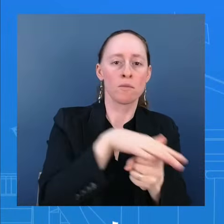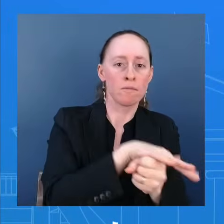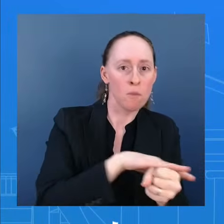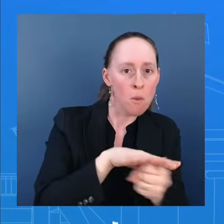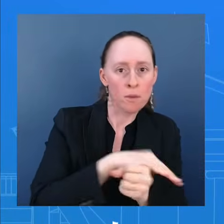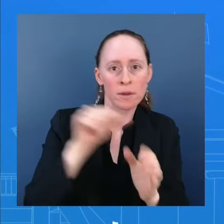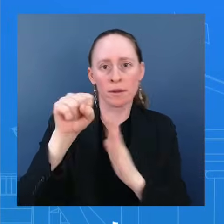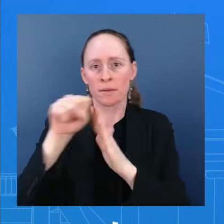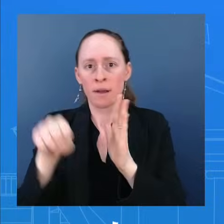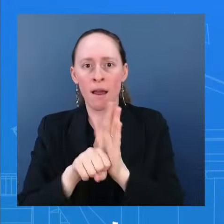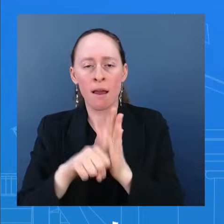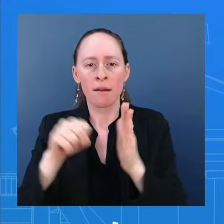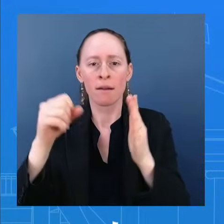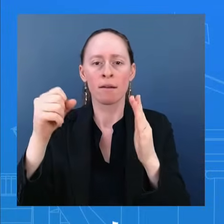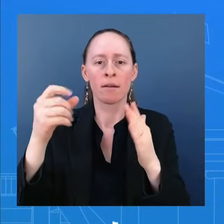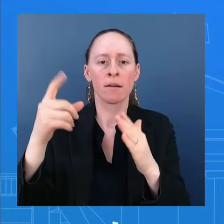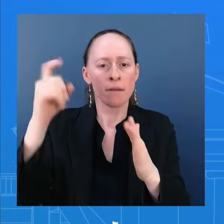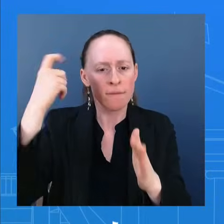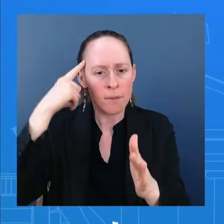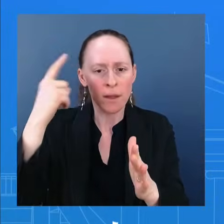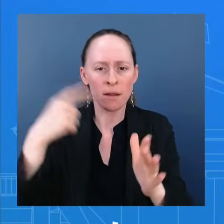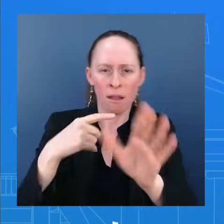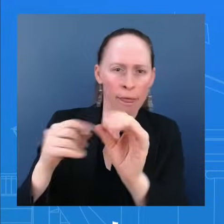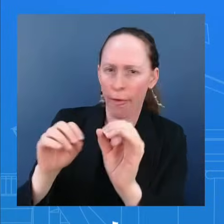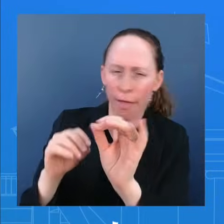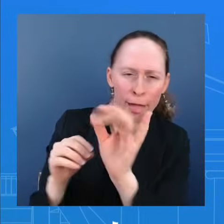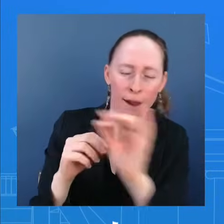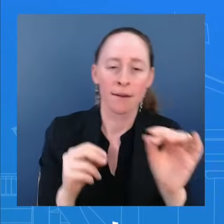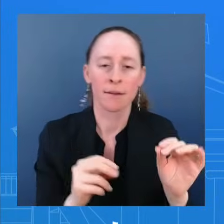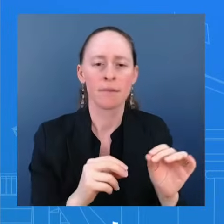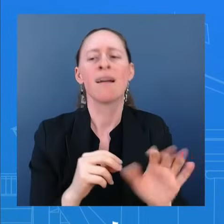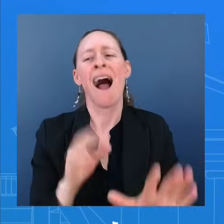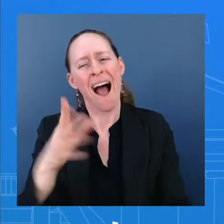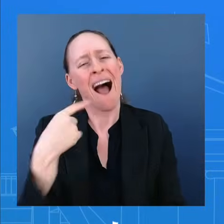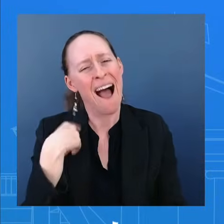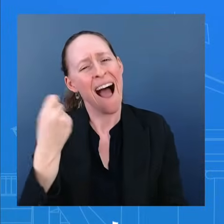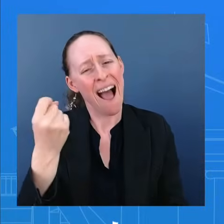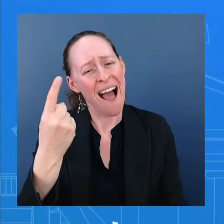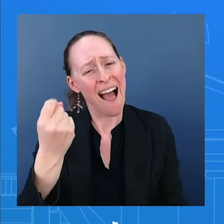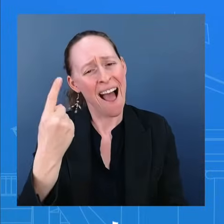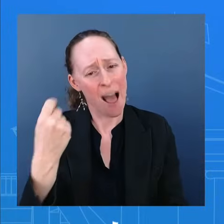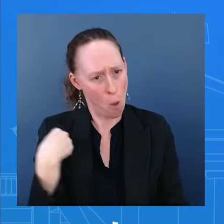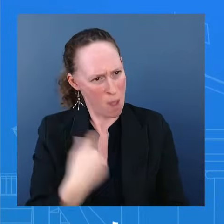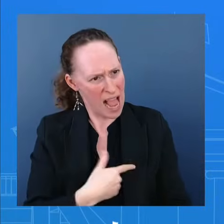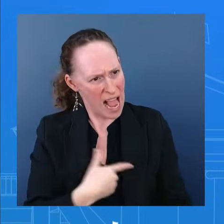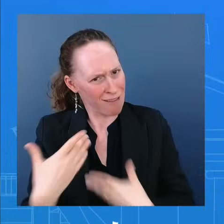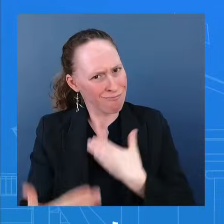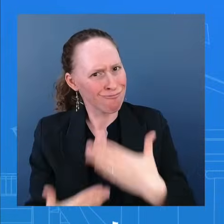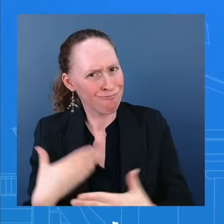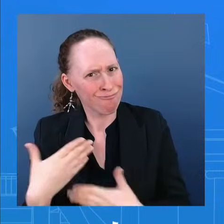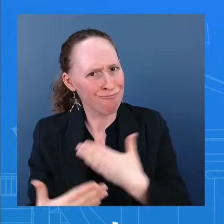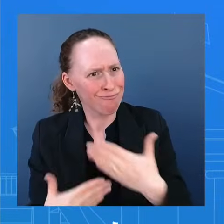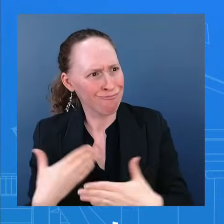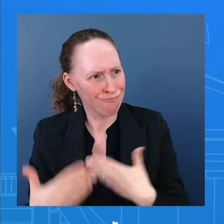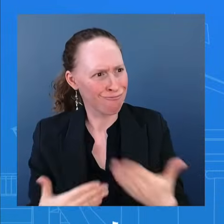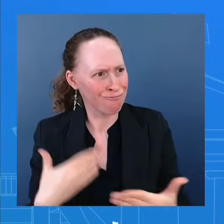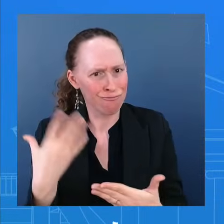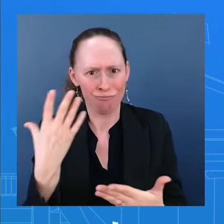we're -- we're moving pretty well here with a sense of energy to try to figure out what we can do to learn more about this.